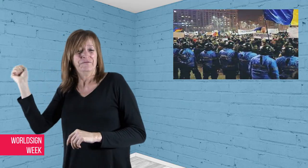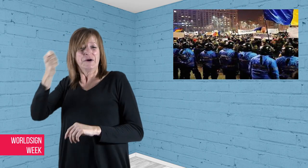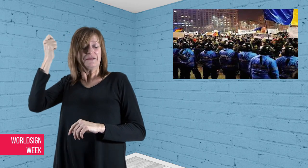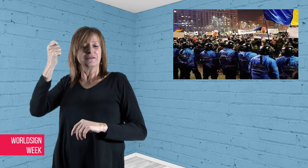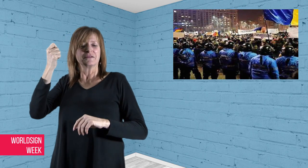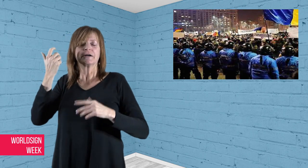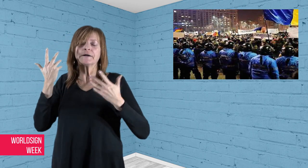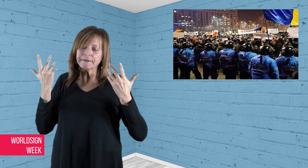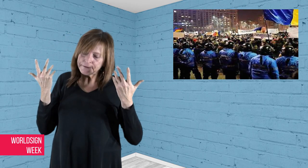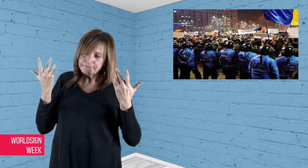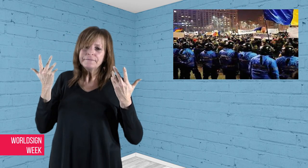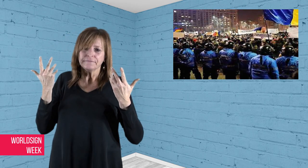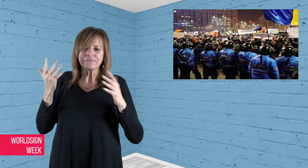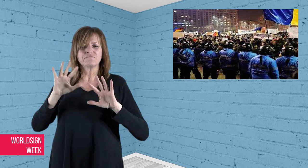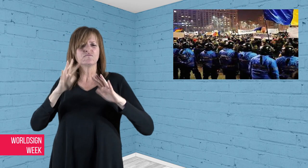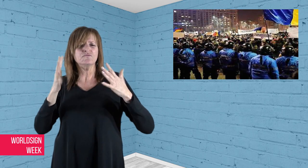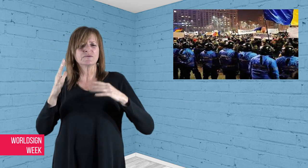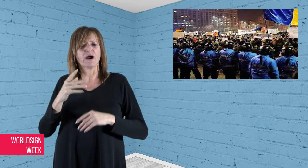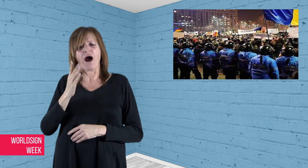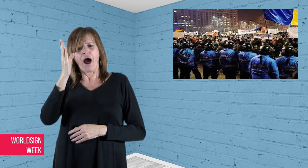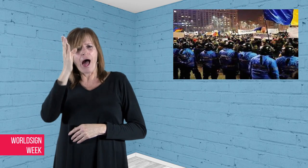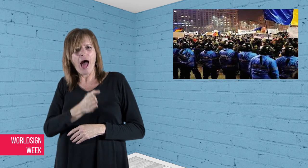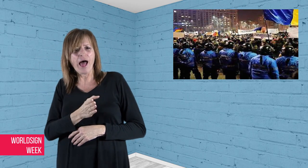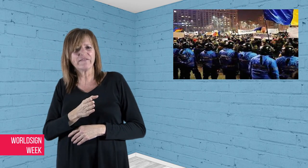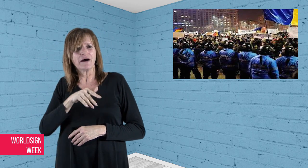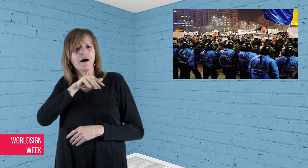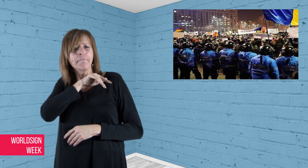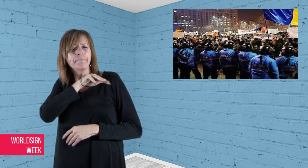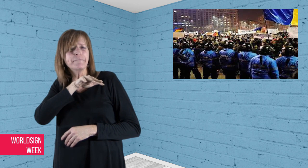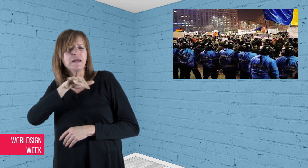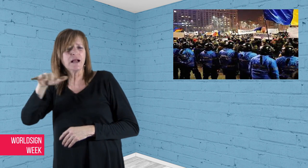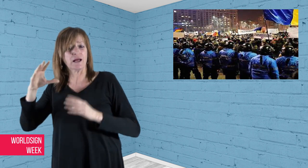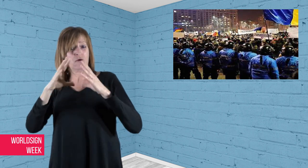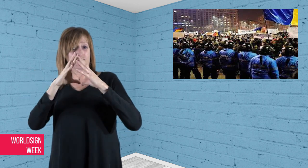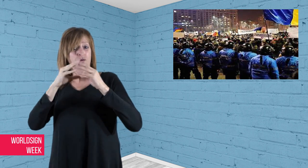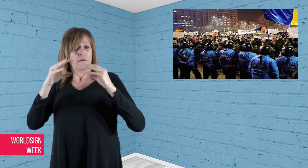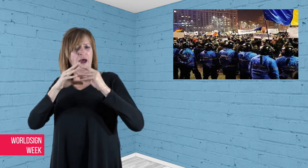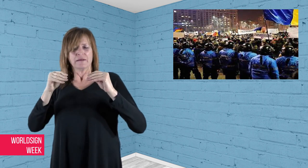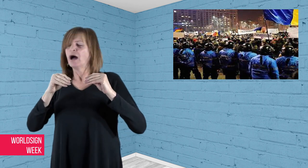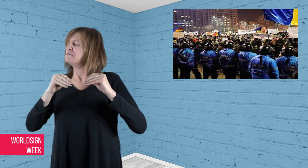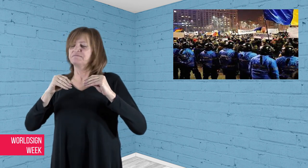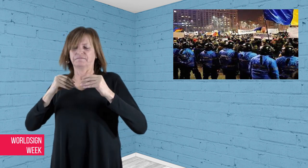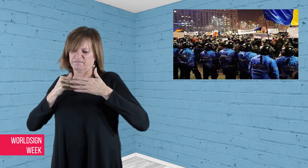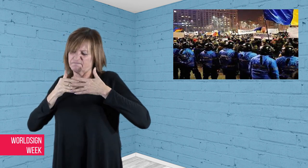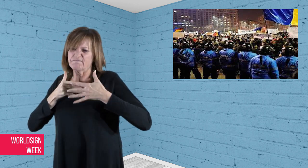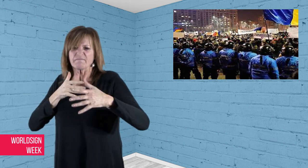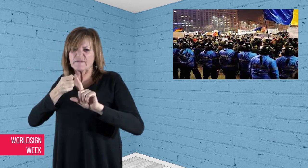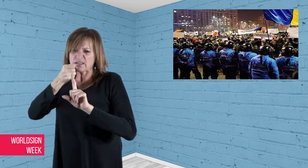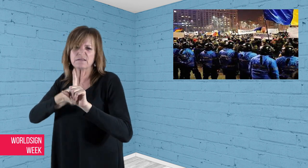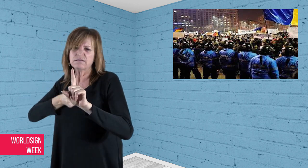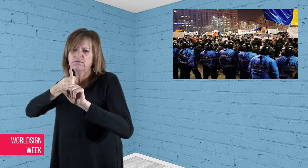Despite this victory, an estimated half a million Romanians